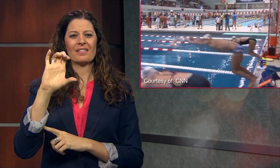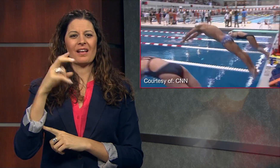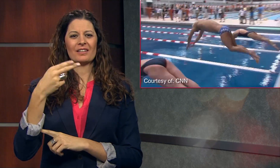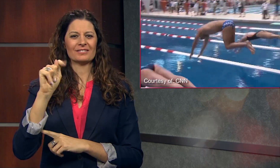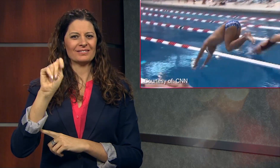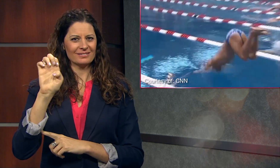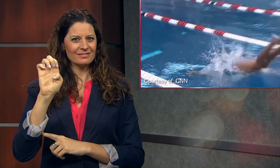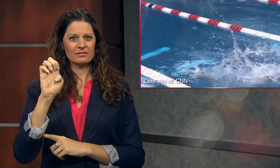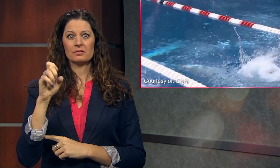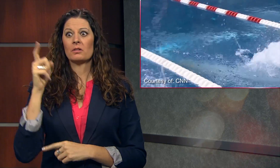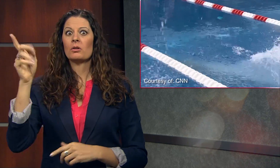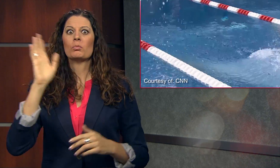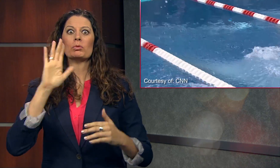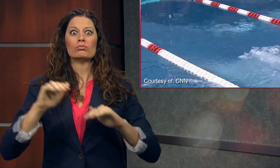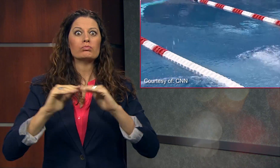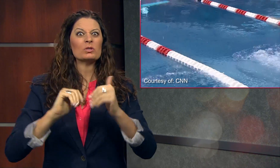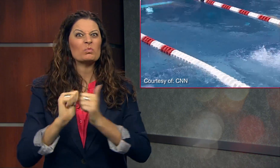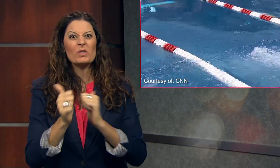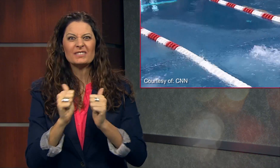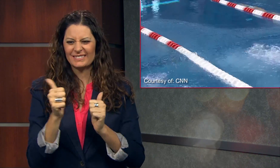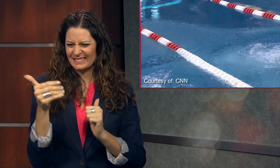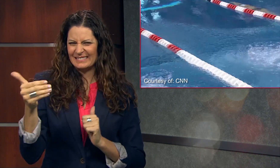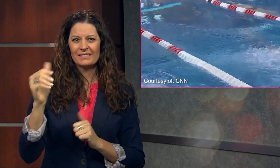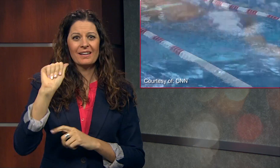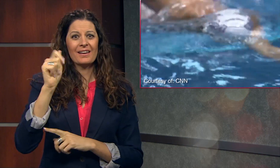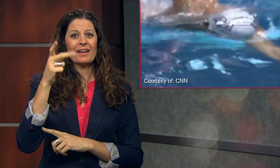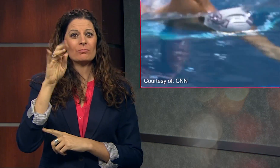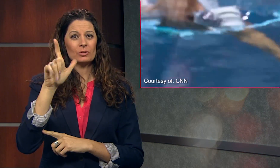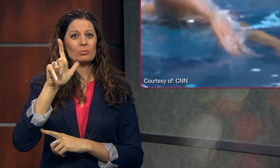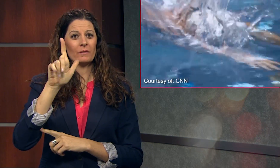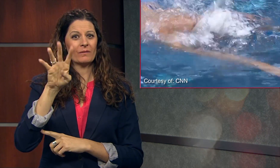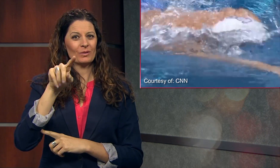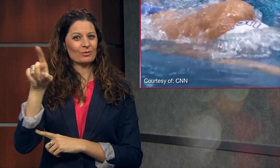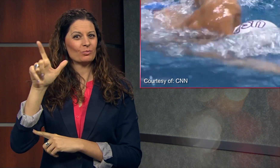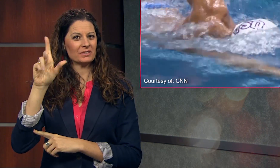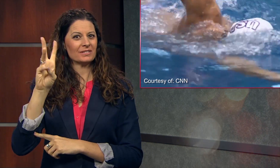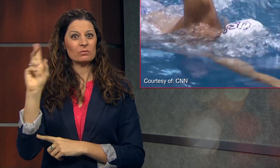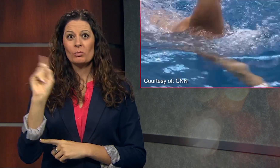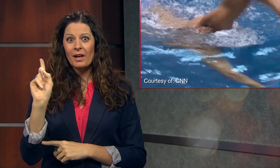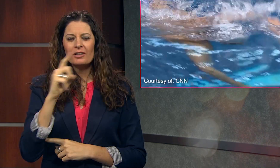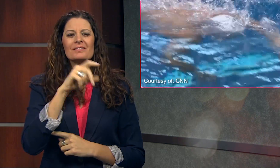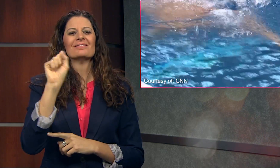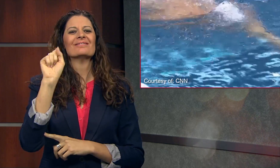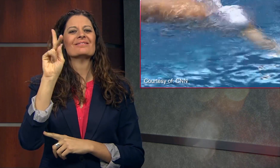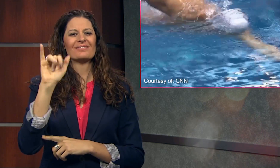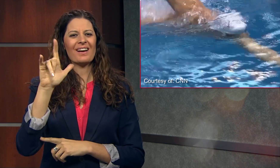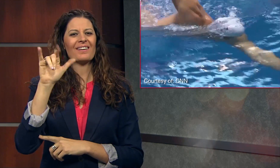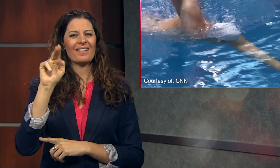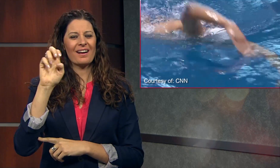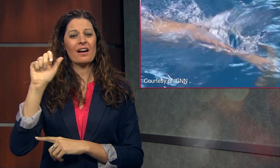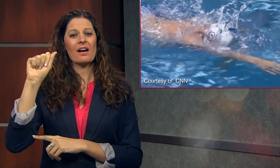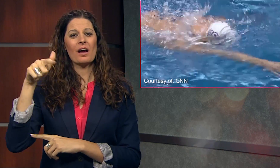COMPETE ALONGSIDE GOLD MEDALIST RYAN LOCHTE AT THE SKYLINE AQUATIC CENTER IN MESA ARIZONA